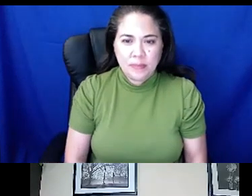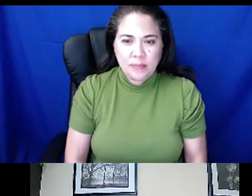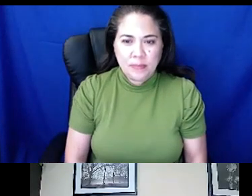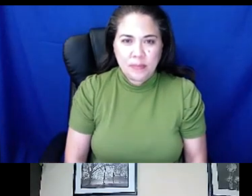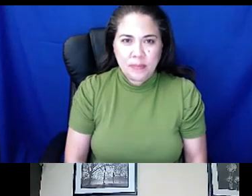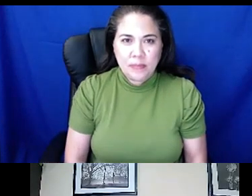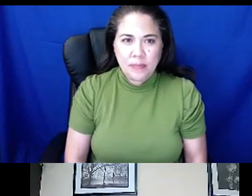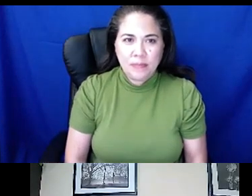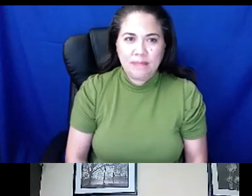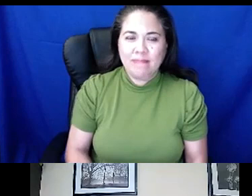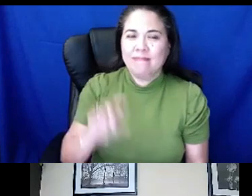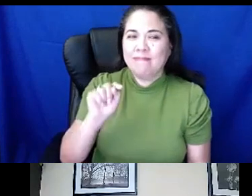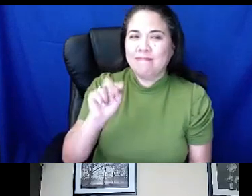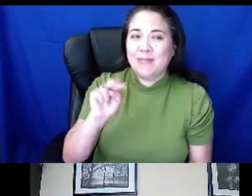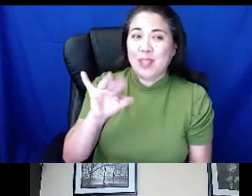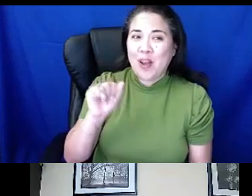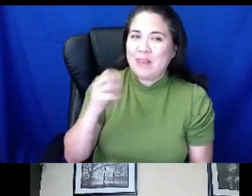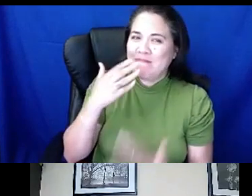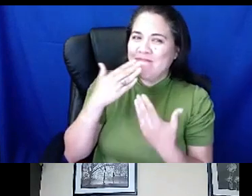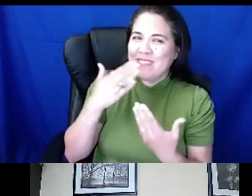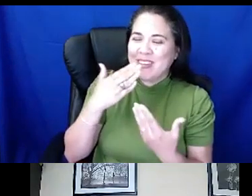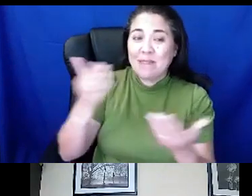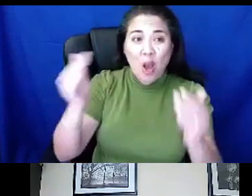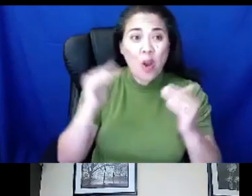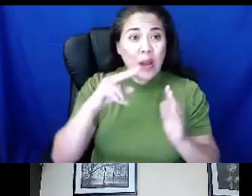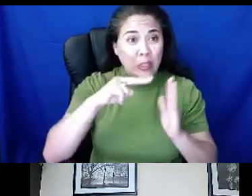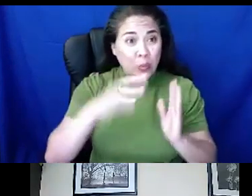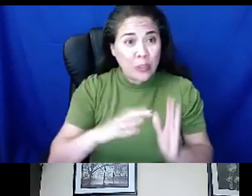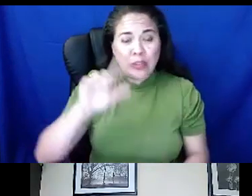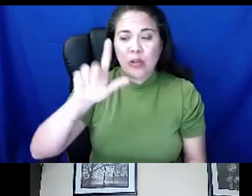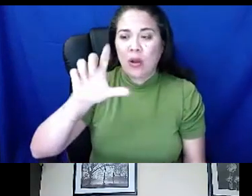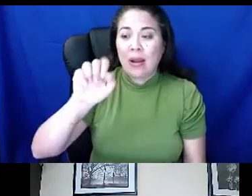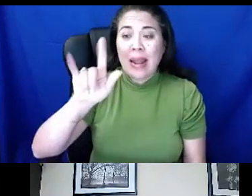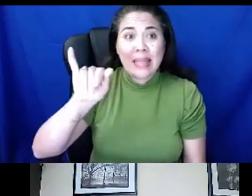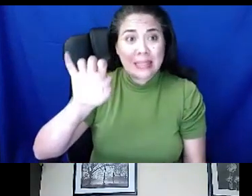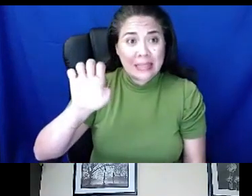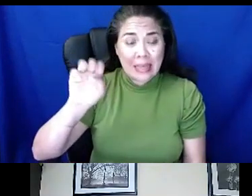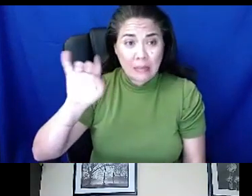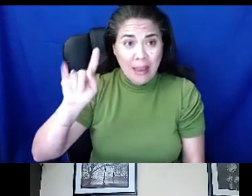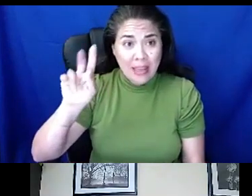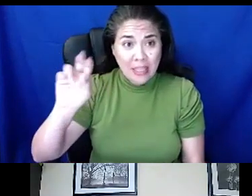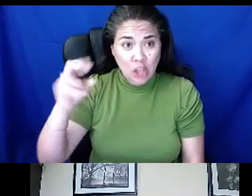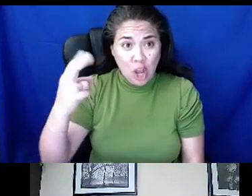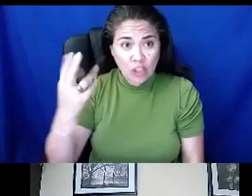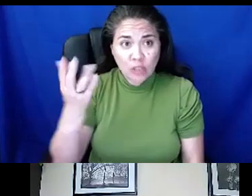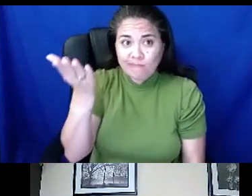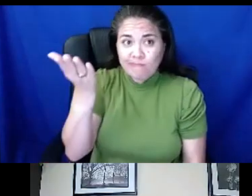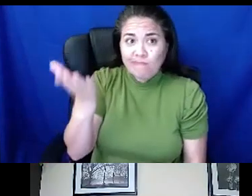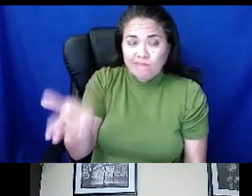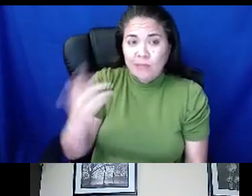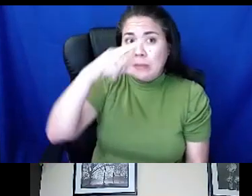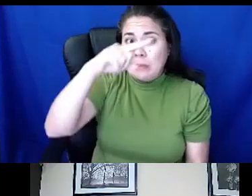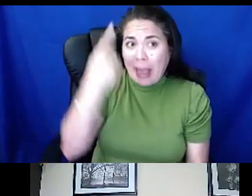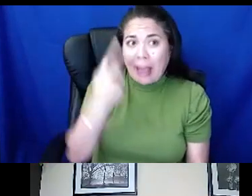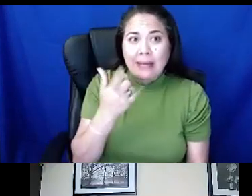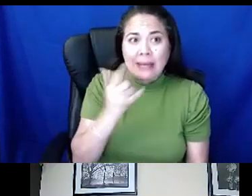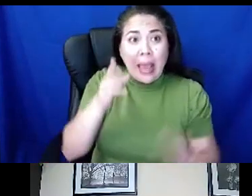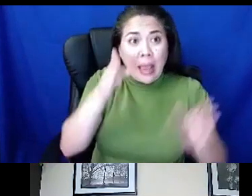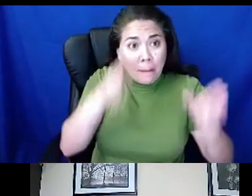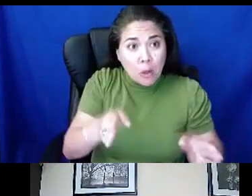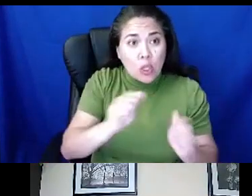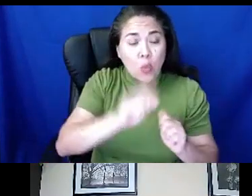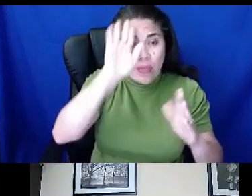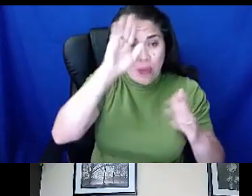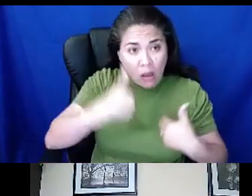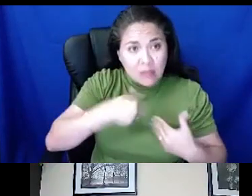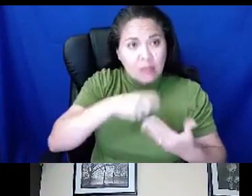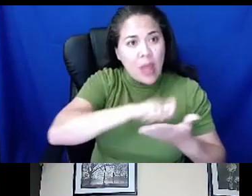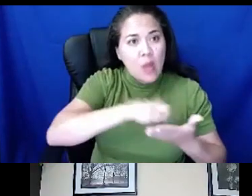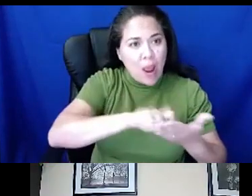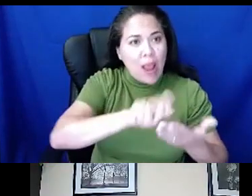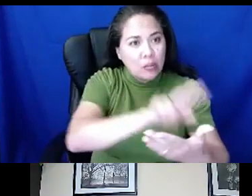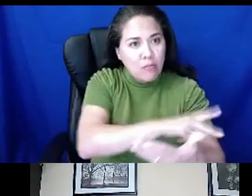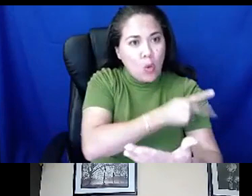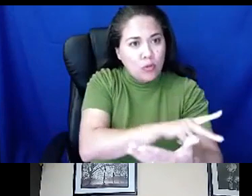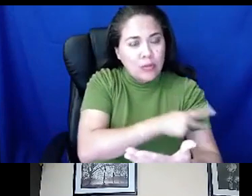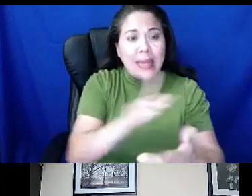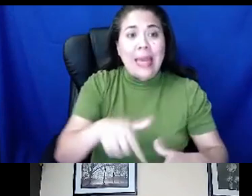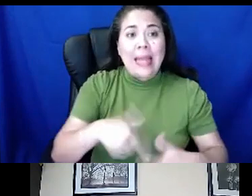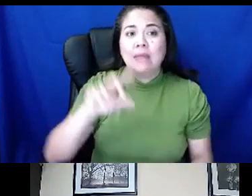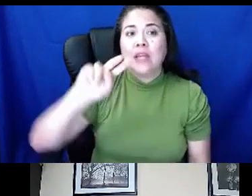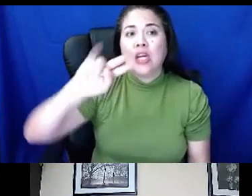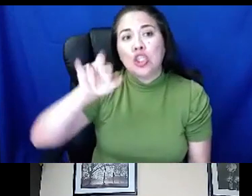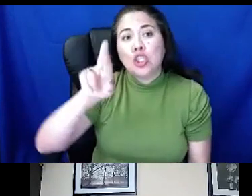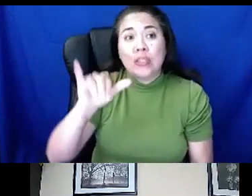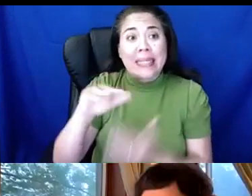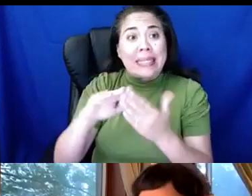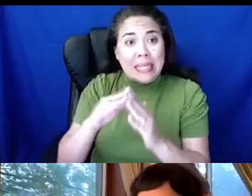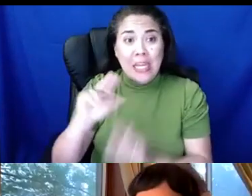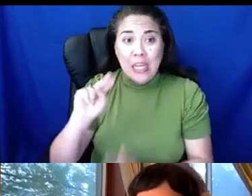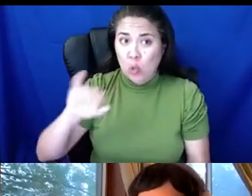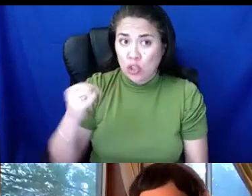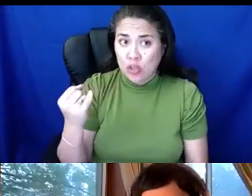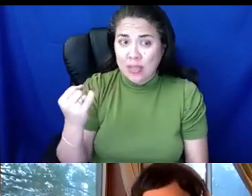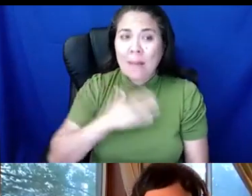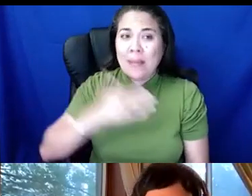Tonya Suther: Thank you take our next reader tonight is Leslie MacIntosh Leslie MacIntosh is a black gay person with autism who writes poems he lives in Jersey city New Jersey, please welcome Leslie.